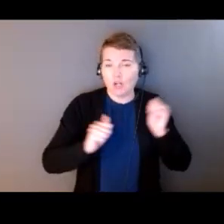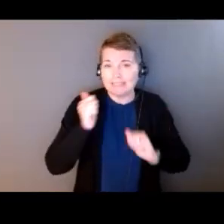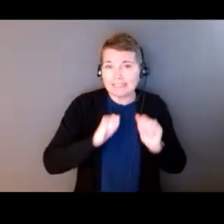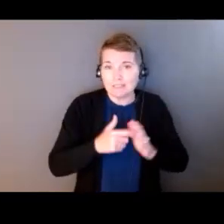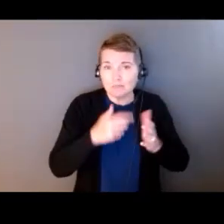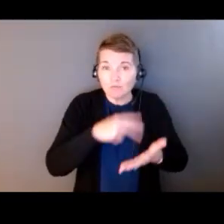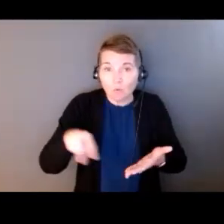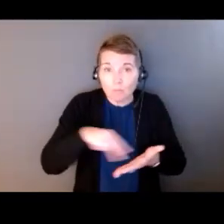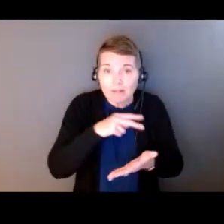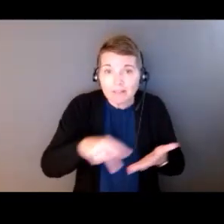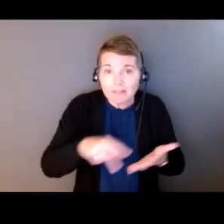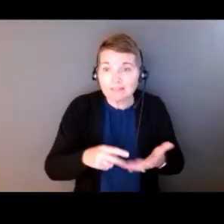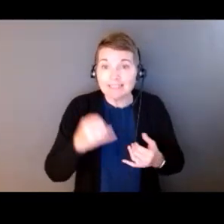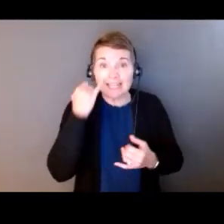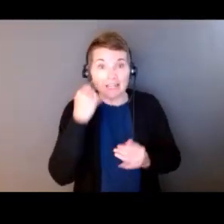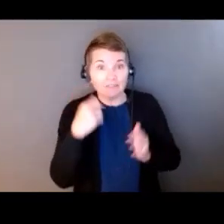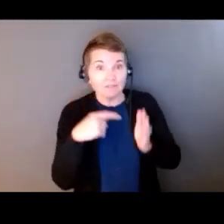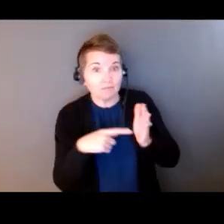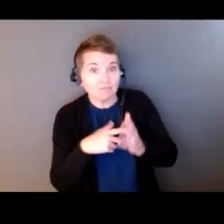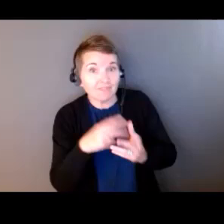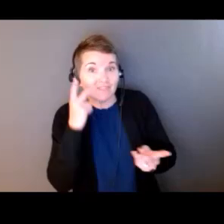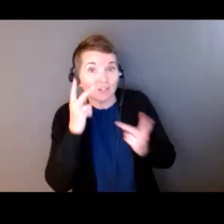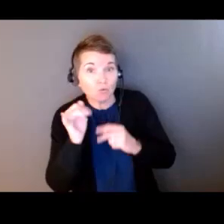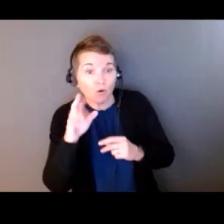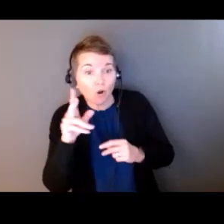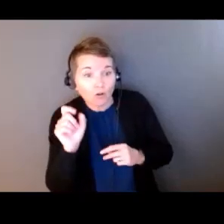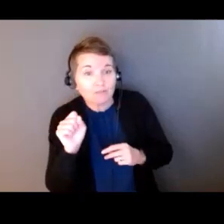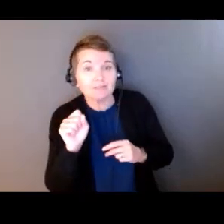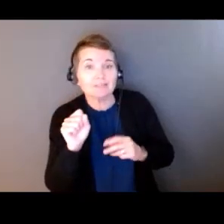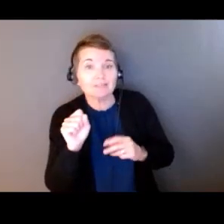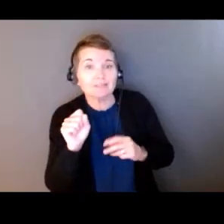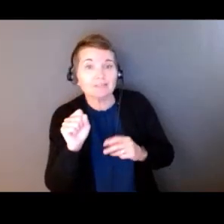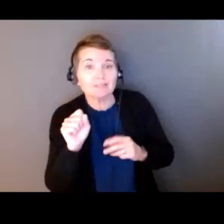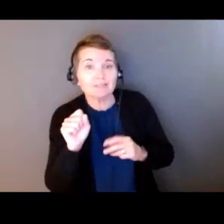a visual arts application or a touring of artists, in the case of maybe